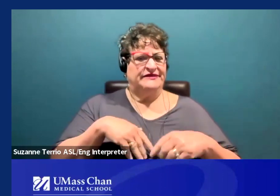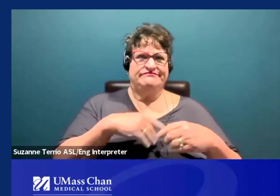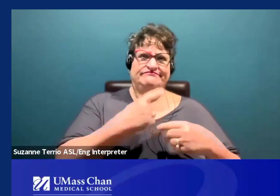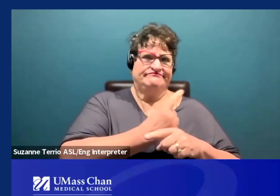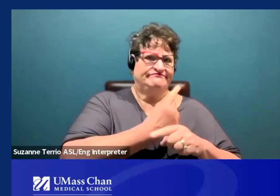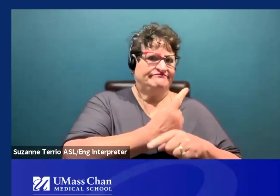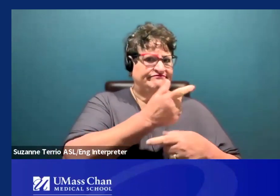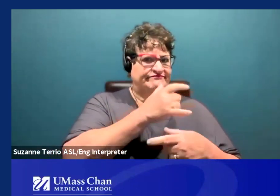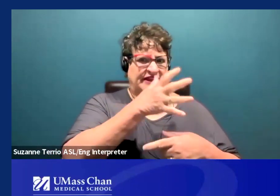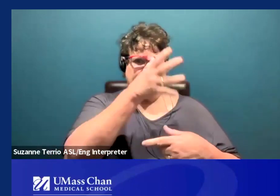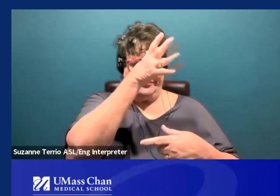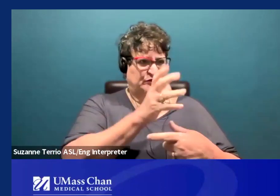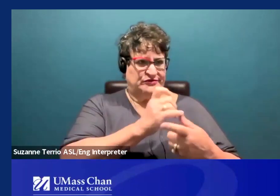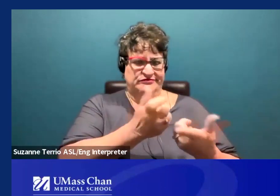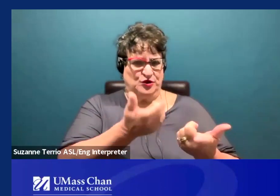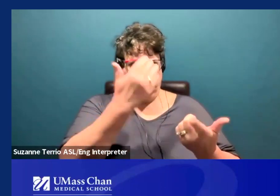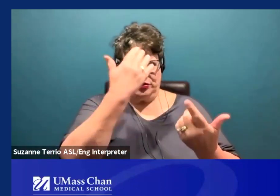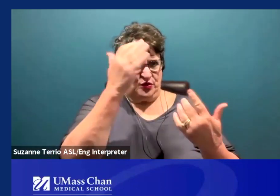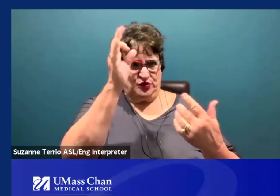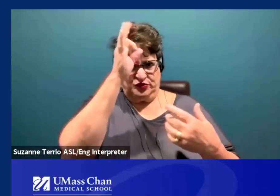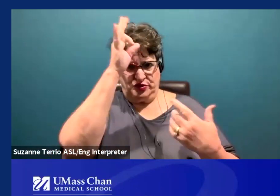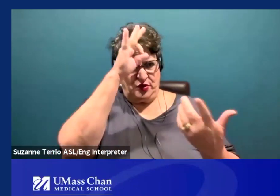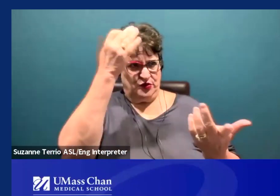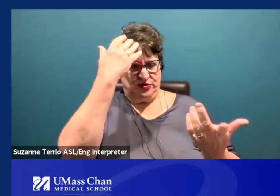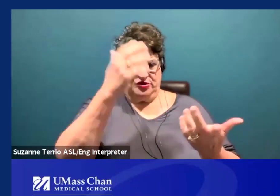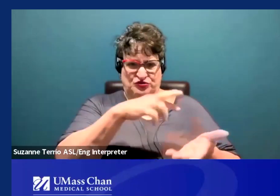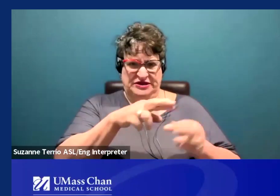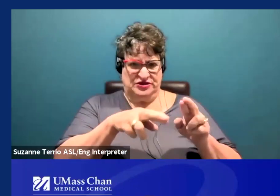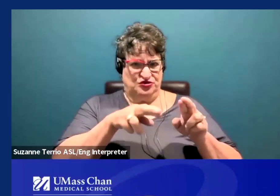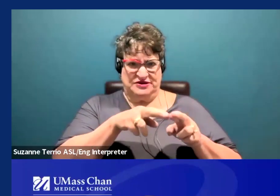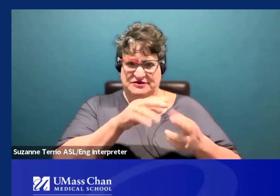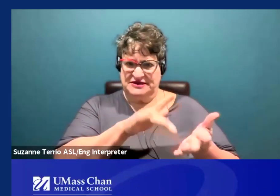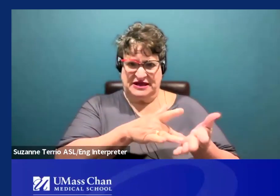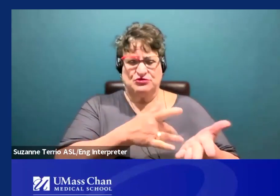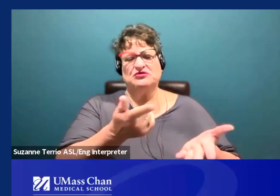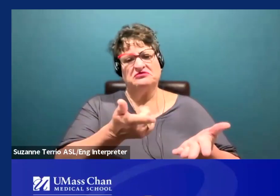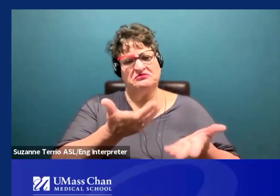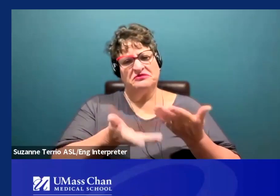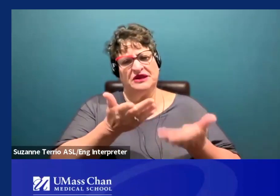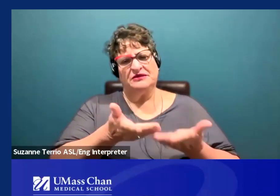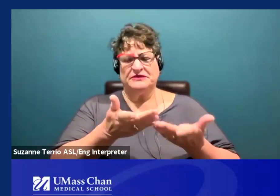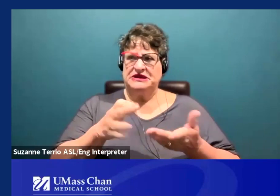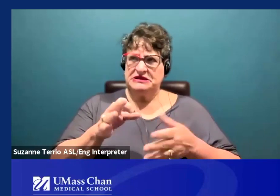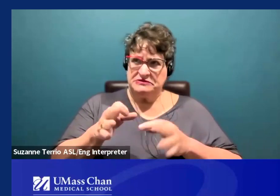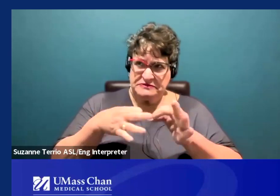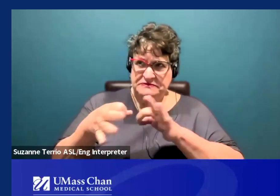And maybe just breaking it down that way can help a court understand without a research article, and maybe there's a research article.